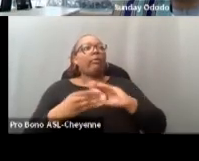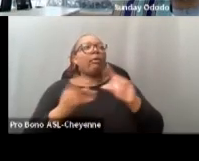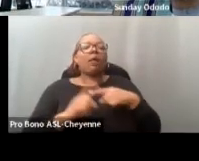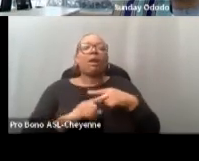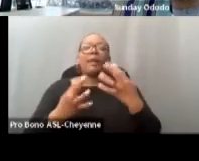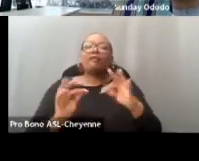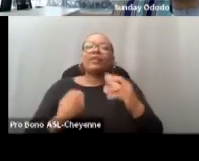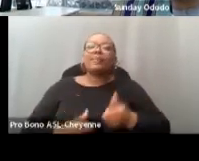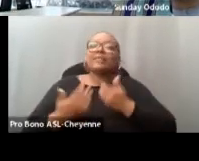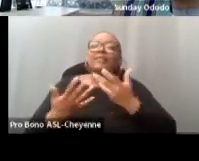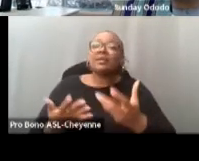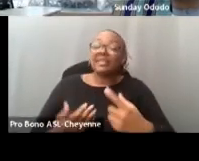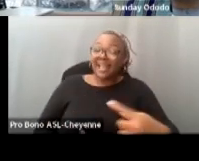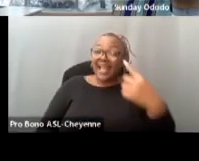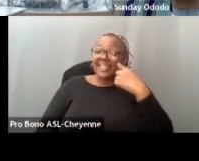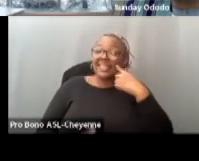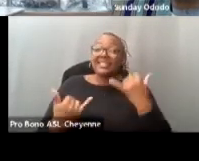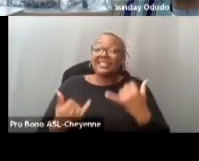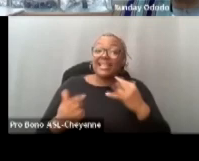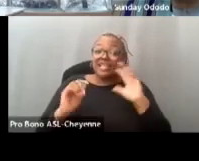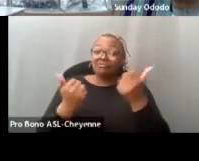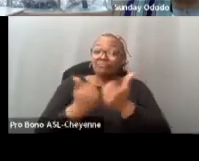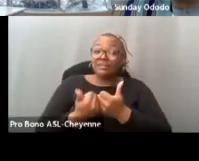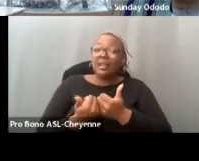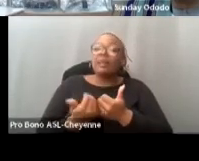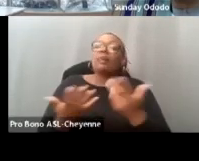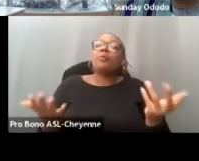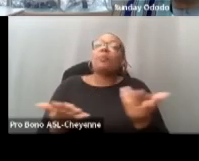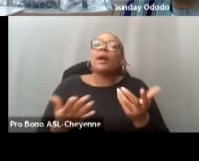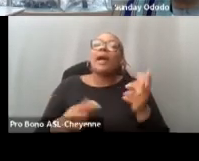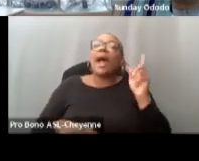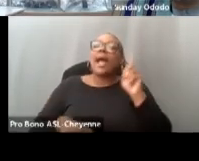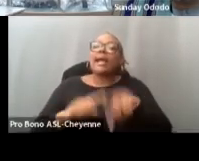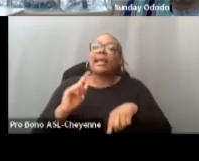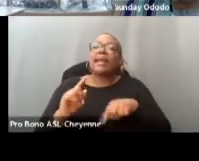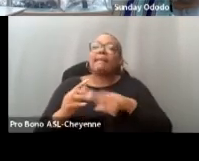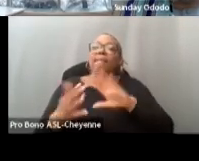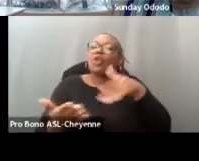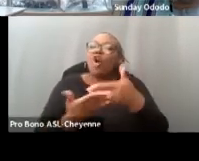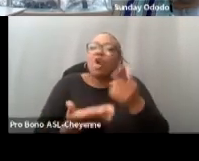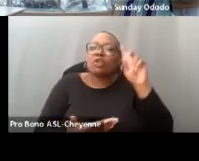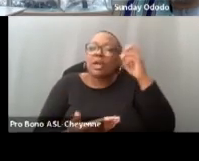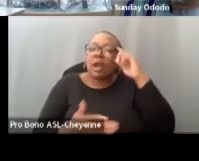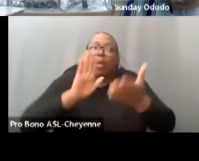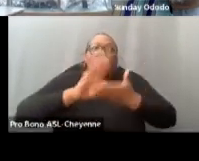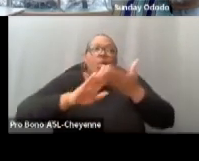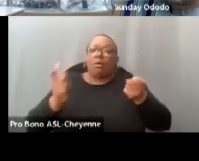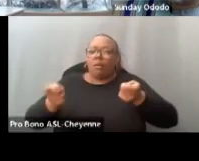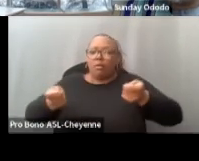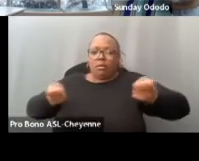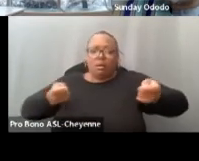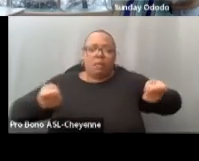I think today the challenge is it can't be all government-run and government-organized,